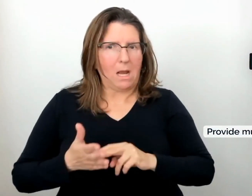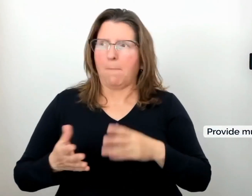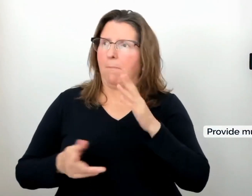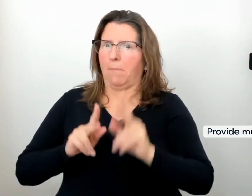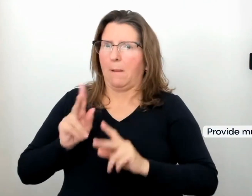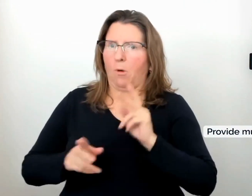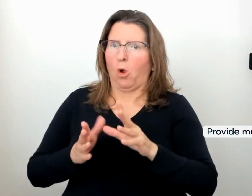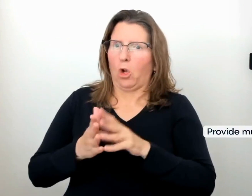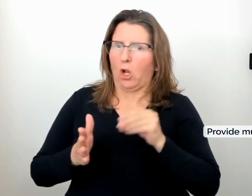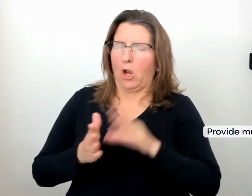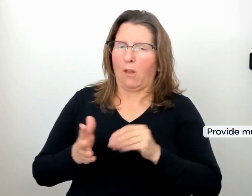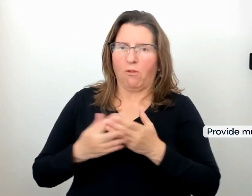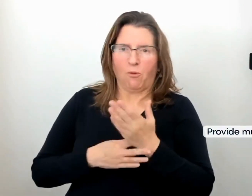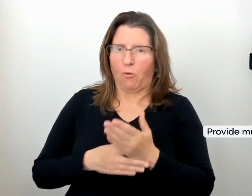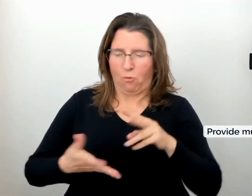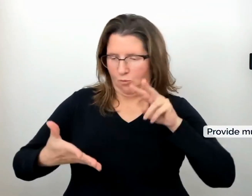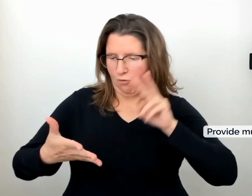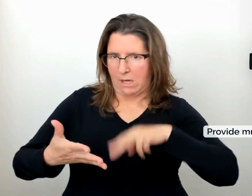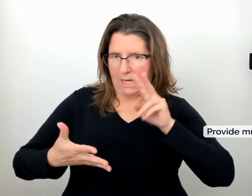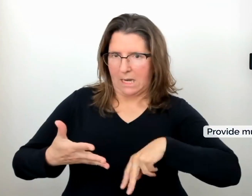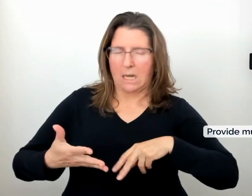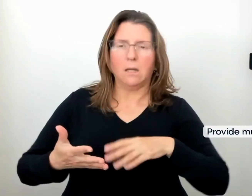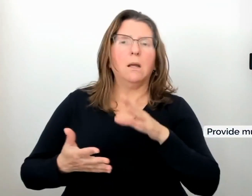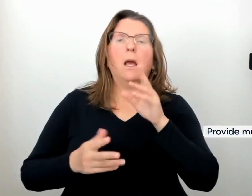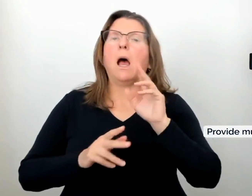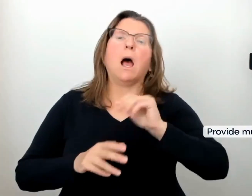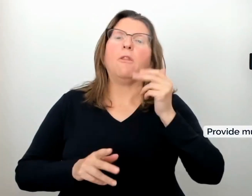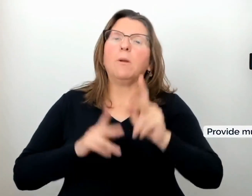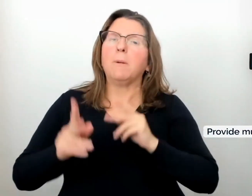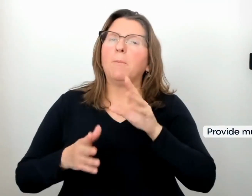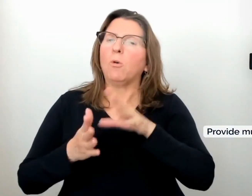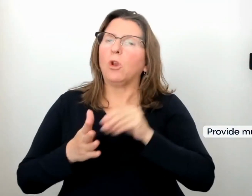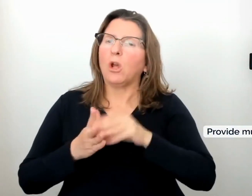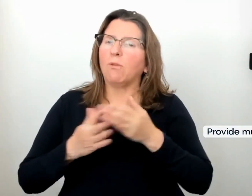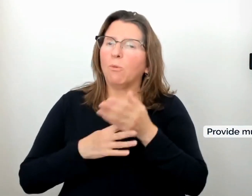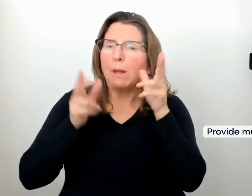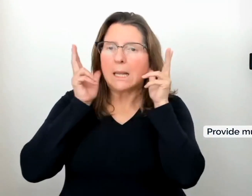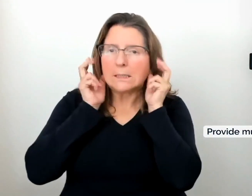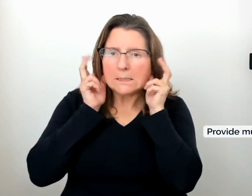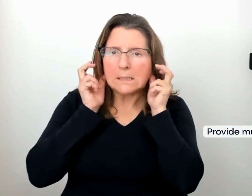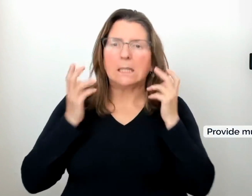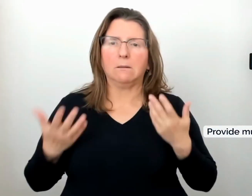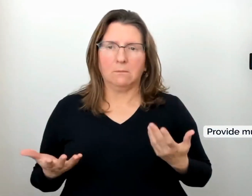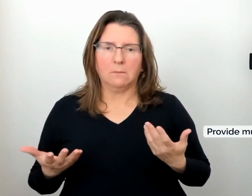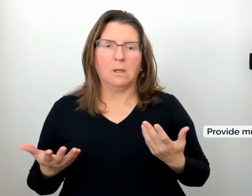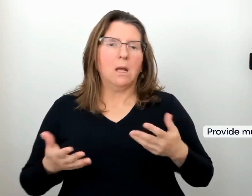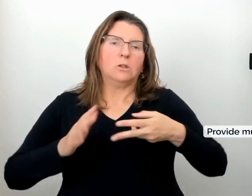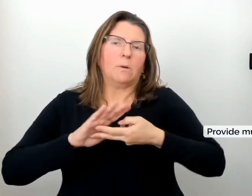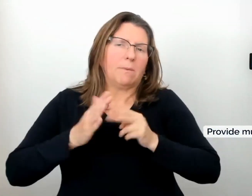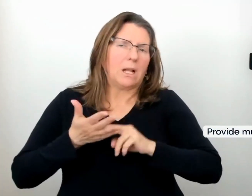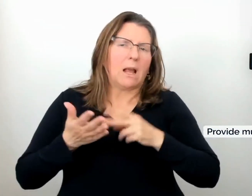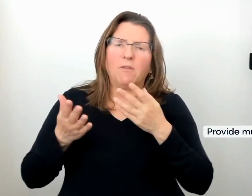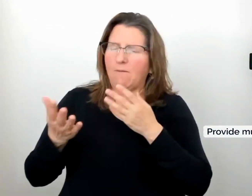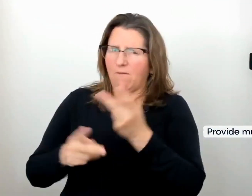We're looking to support the students' progress by engaging the modalities they learn best through.